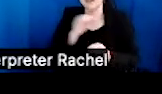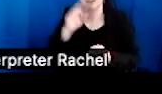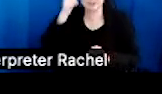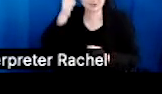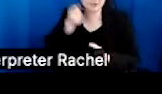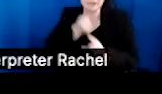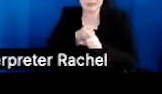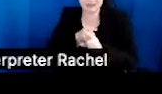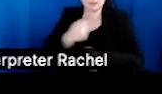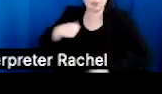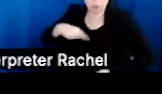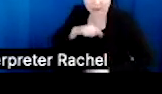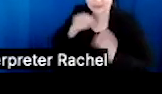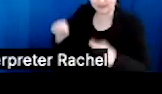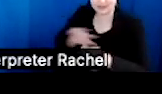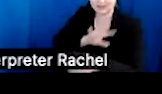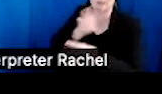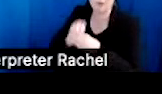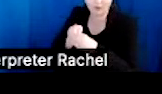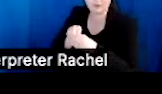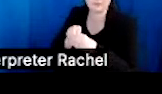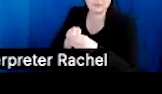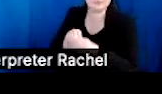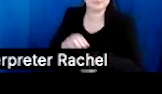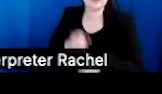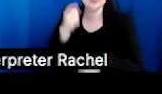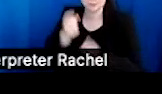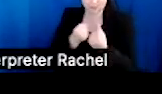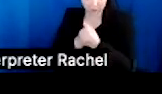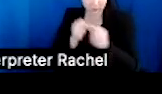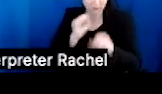conditions for workers within the museum, but also to hold museum management accountable, and to set